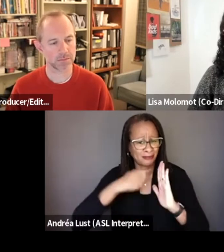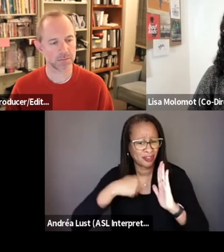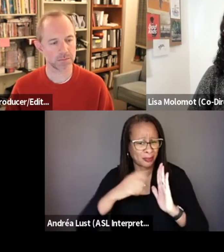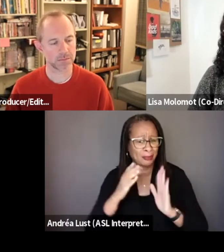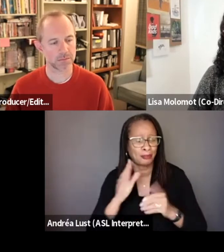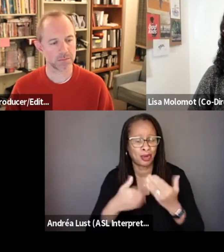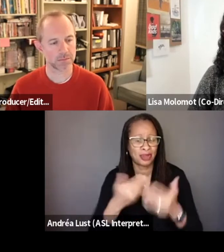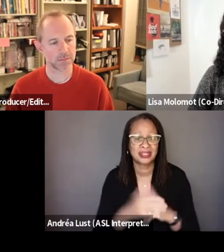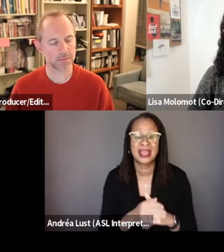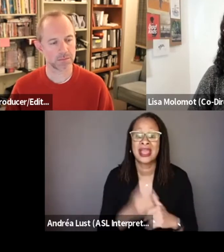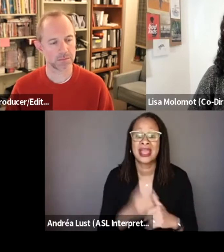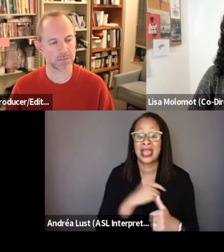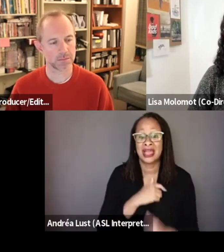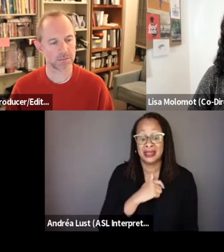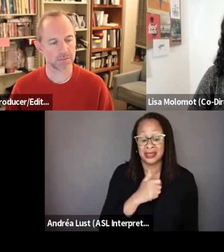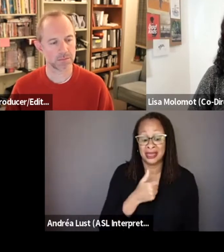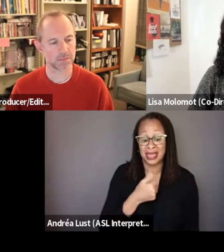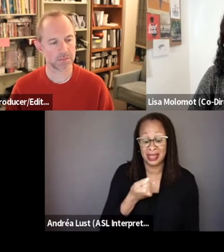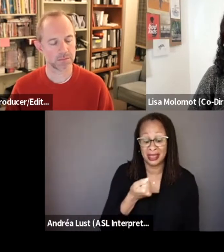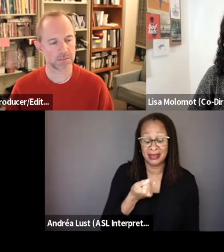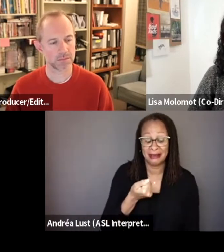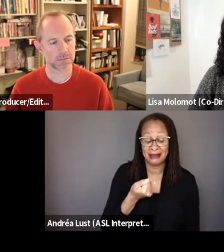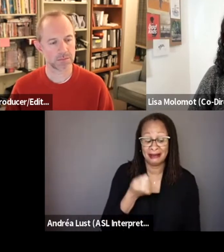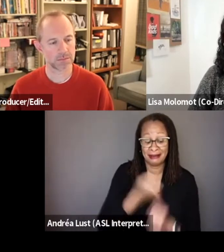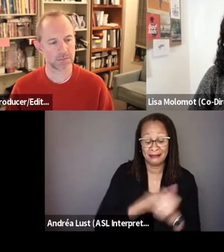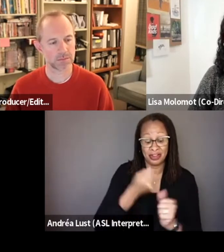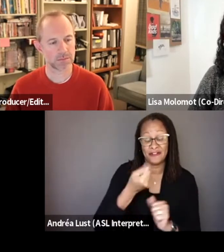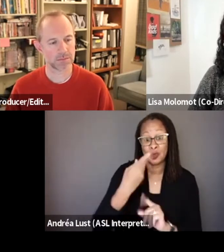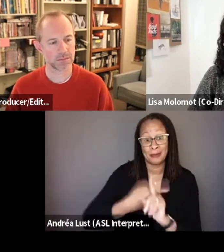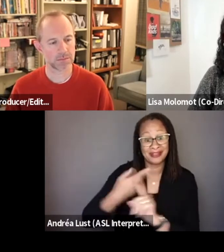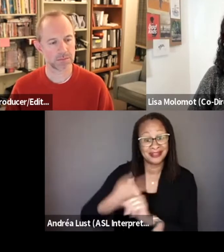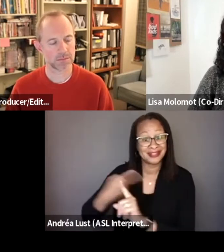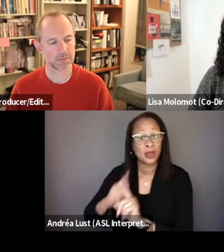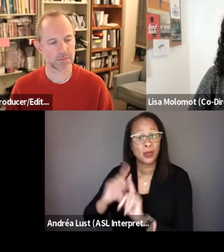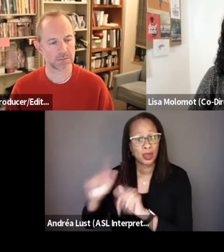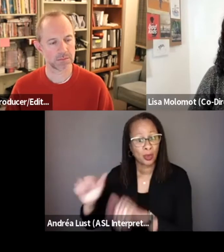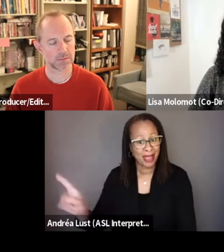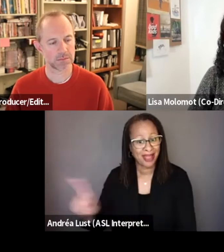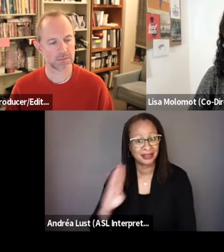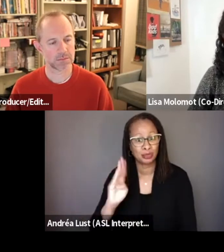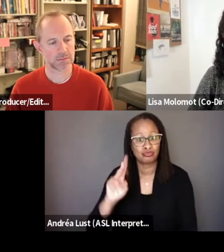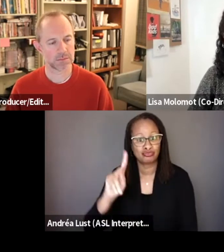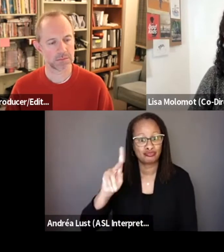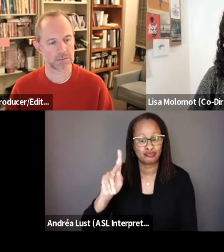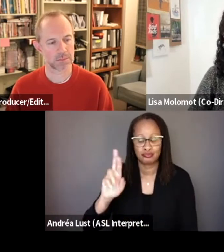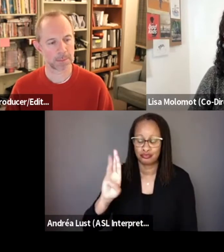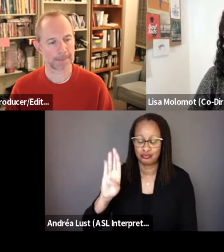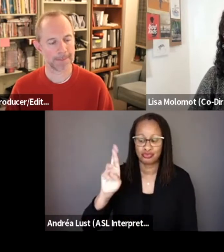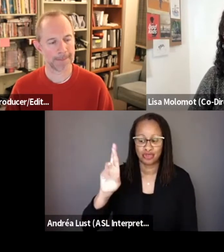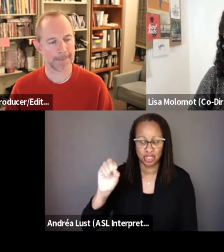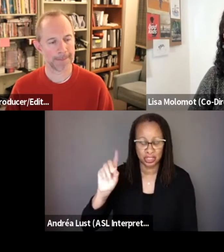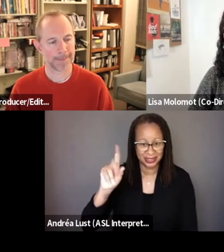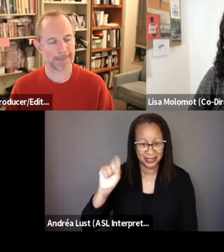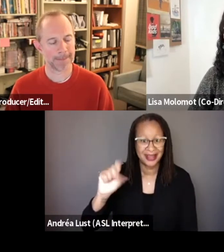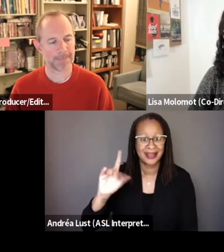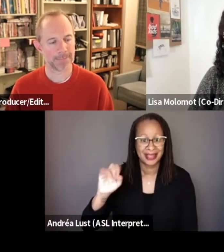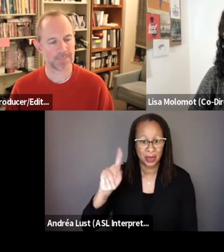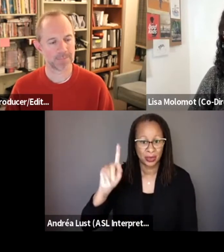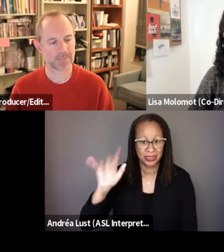to Brooks County every few months, but sometimes it felt, especially at the beginning, that we had to reestablish the relationships every time we went back